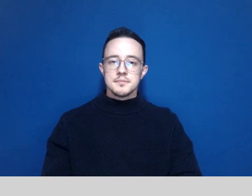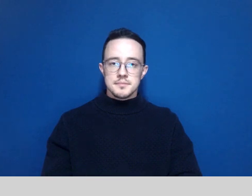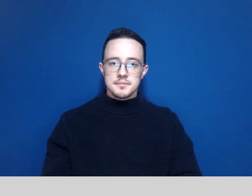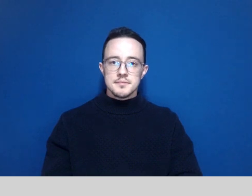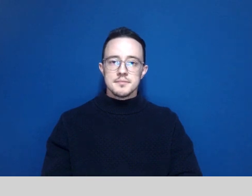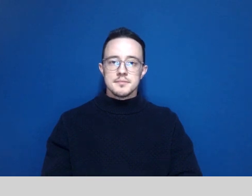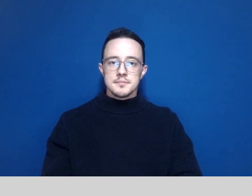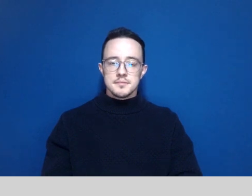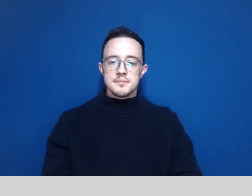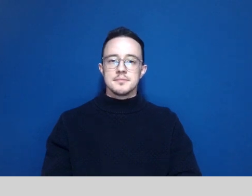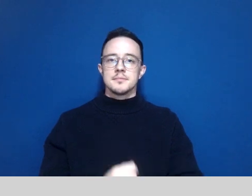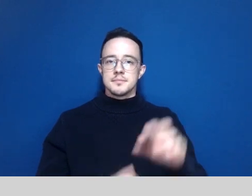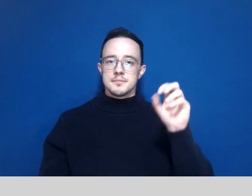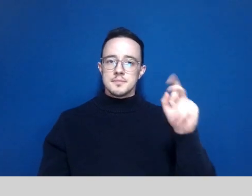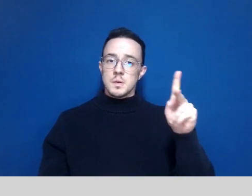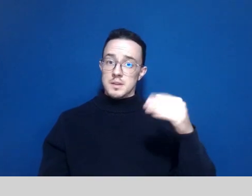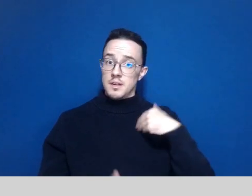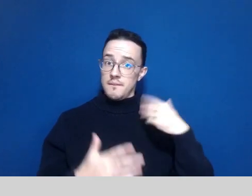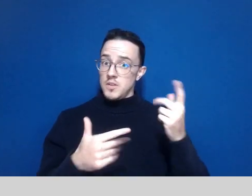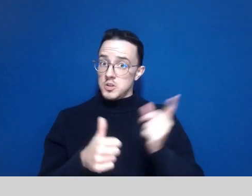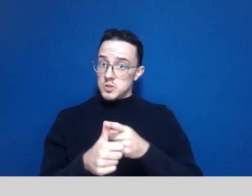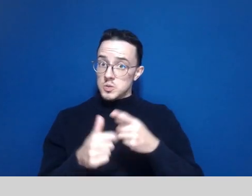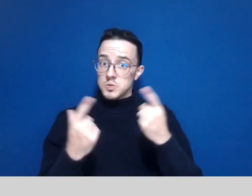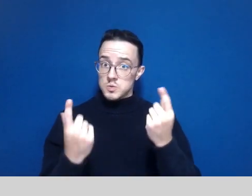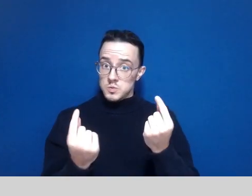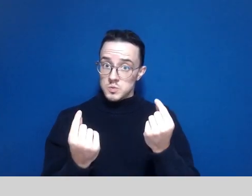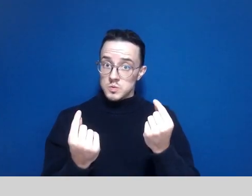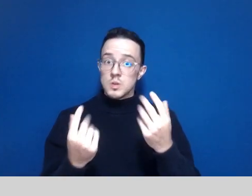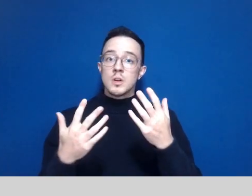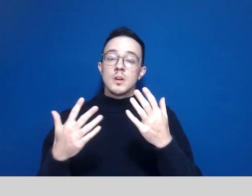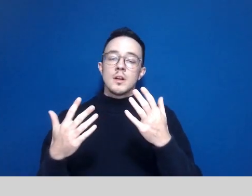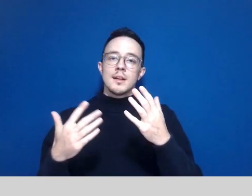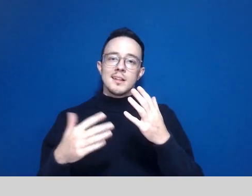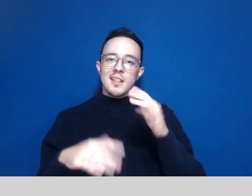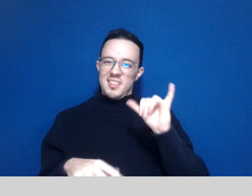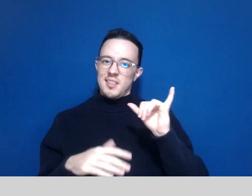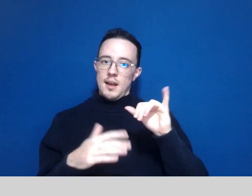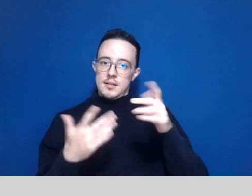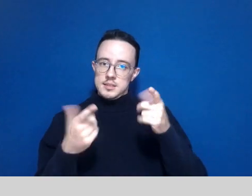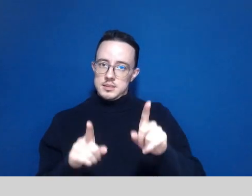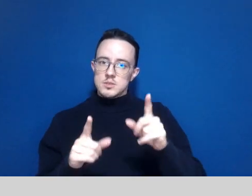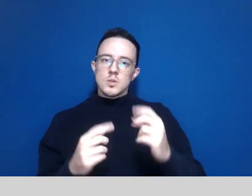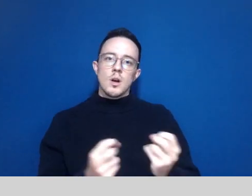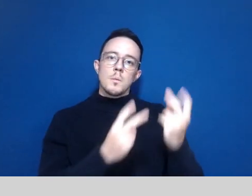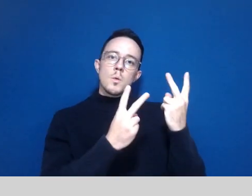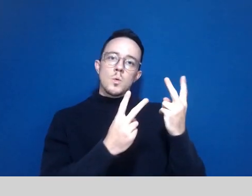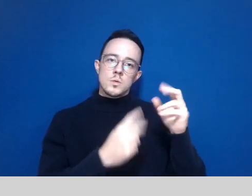okay, so the first thing that we would have to do normally in that instance is upload things to S3.